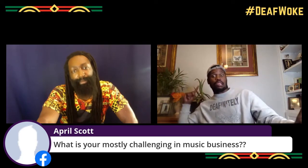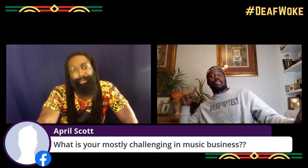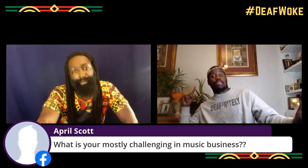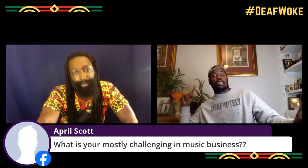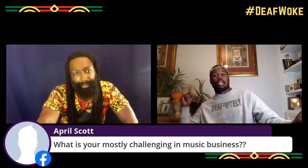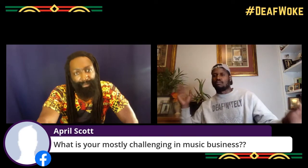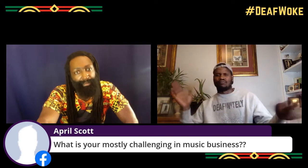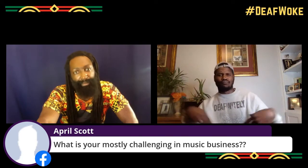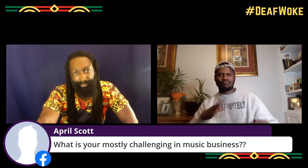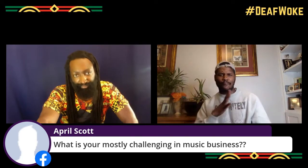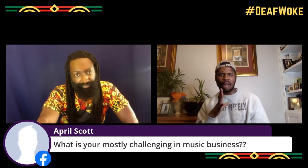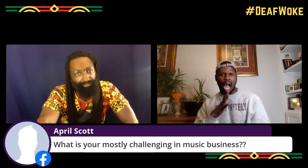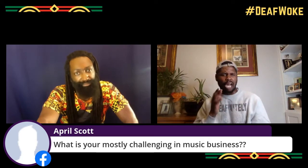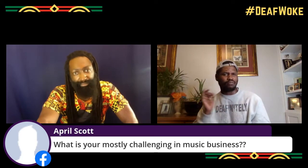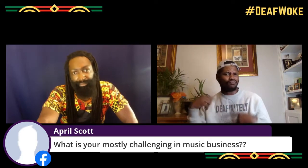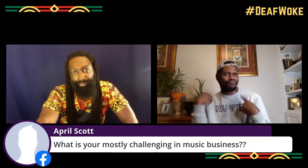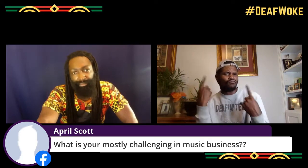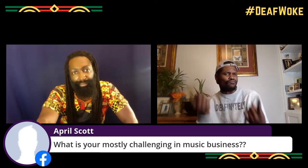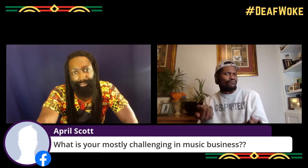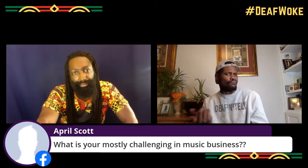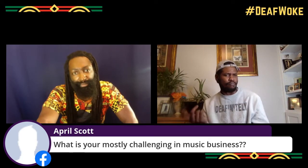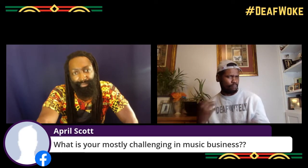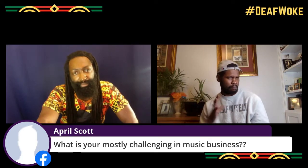and, and making time to set up accessibility.